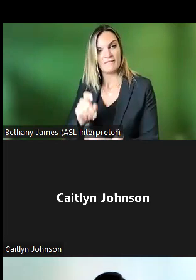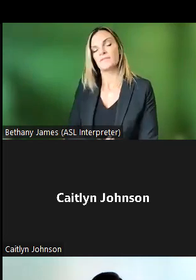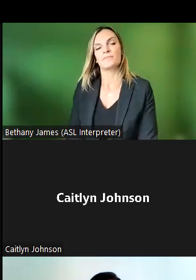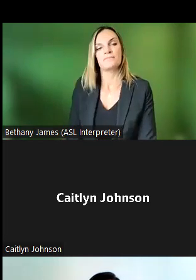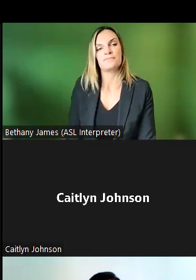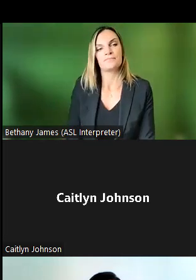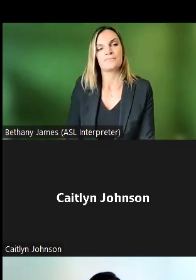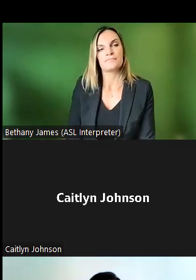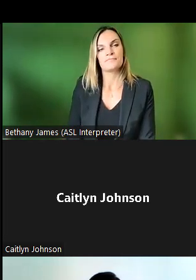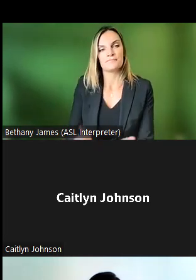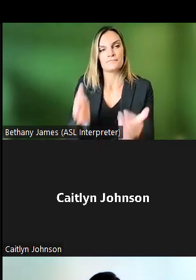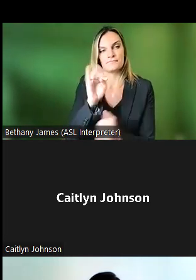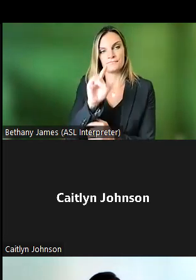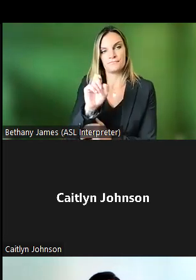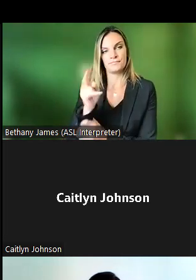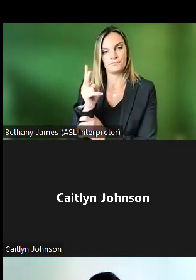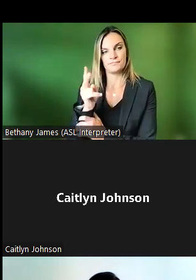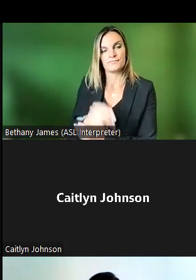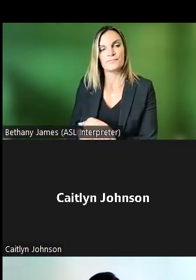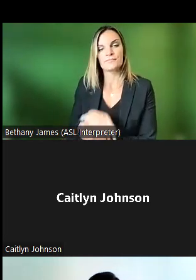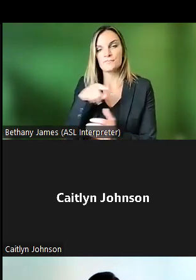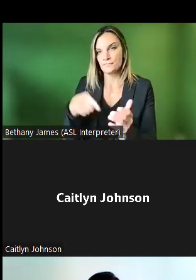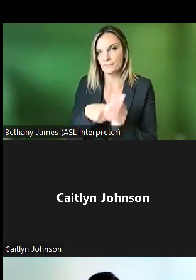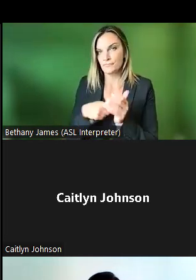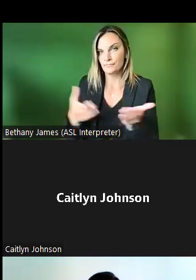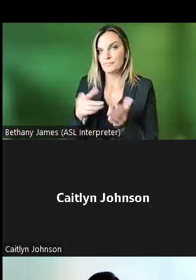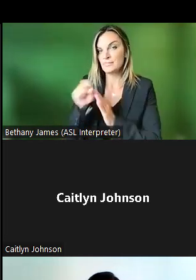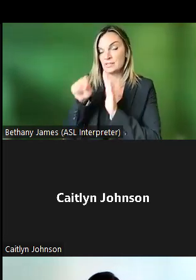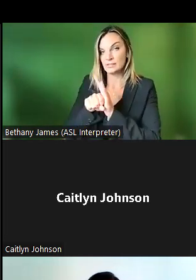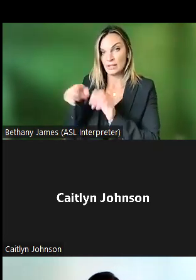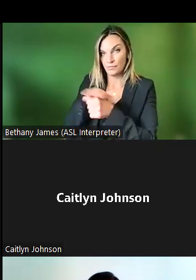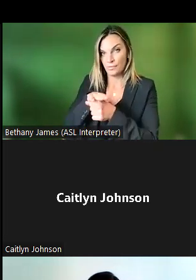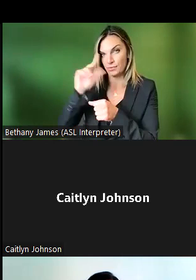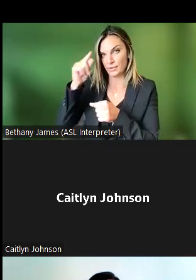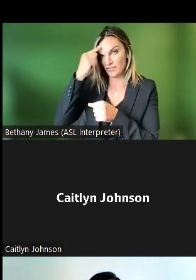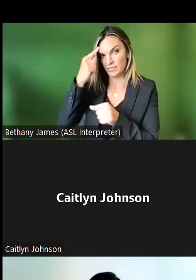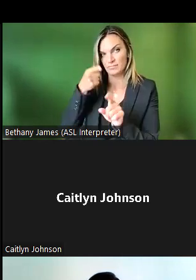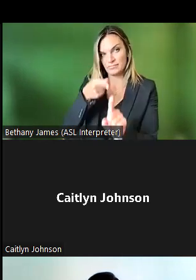Under Title II, it requires that state and local governments with 50 or more employees,